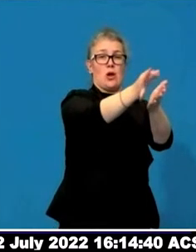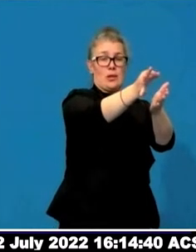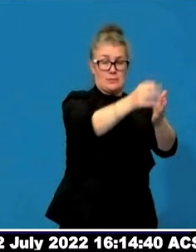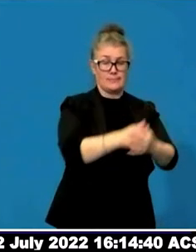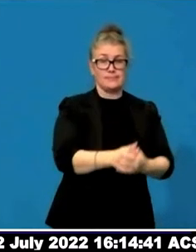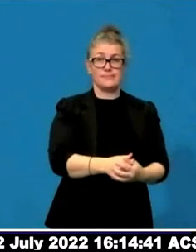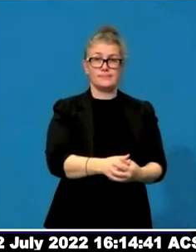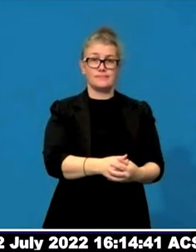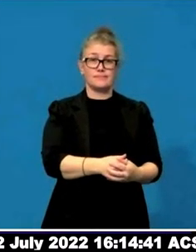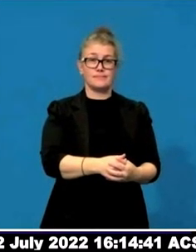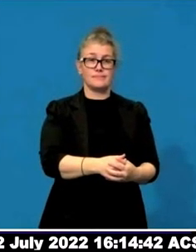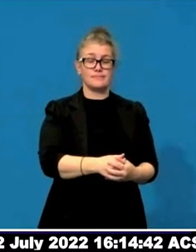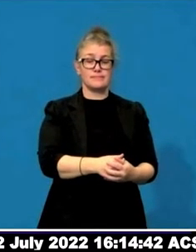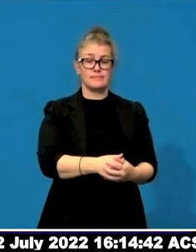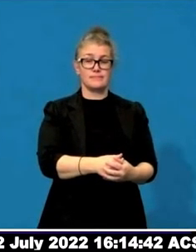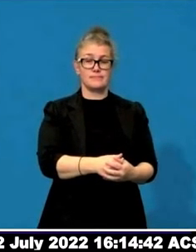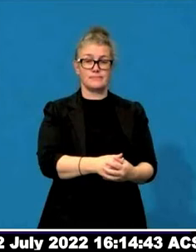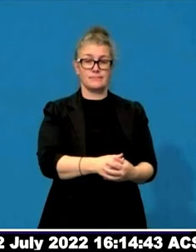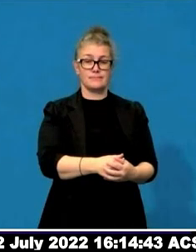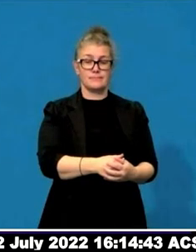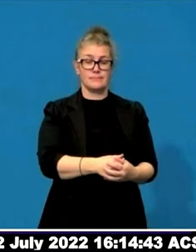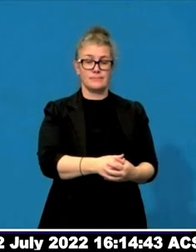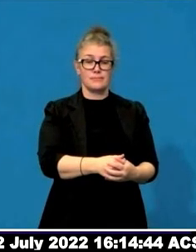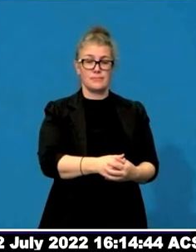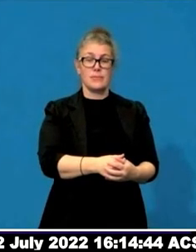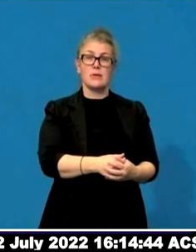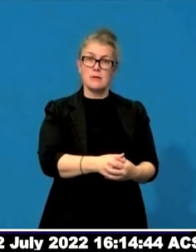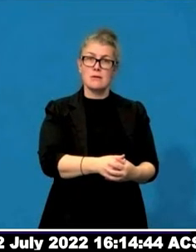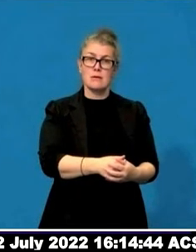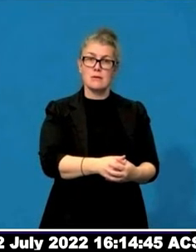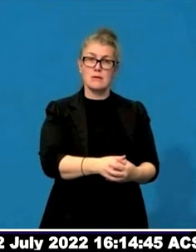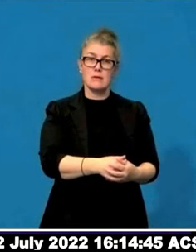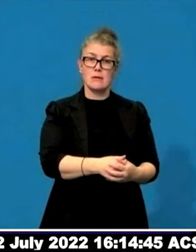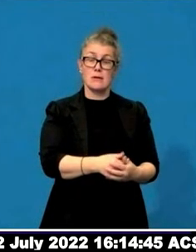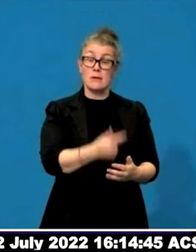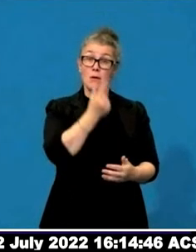And is it possible to have wheelchairs go